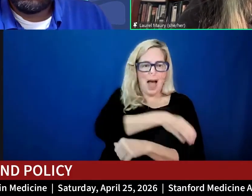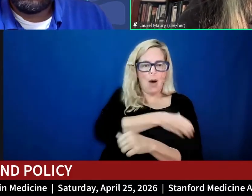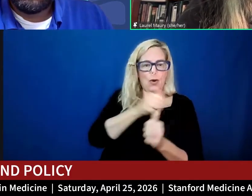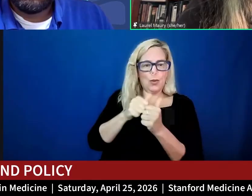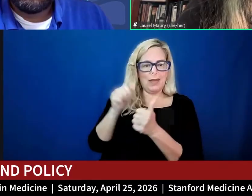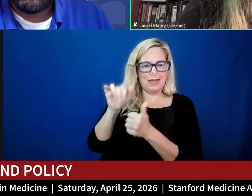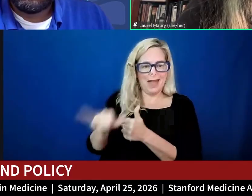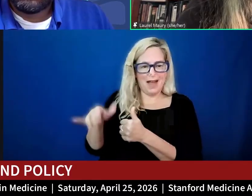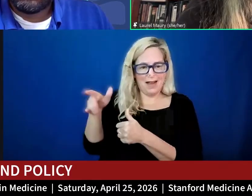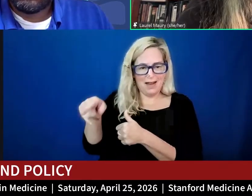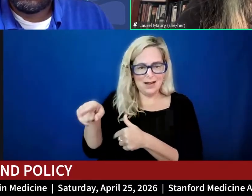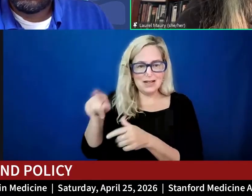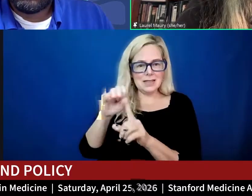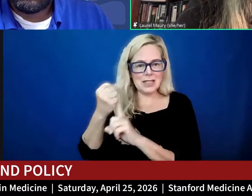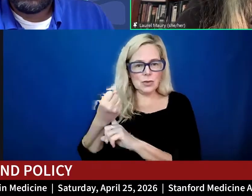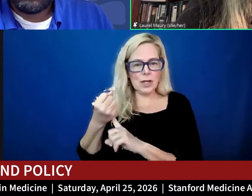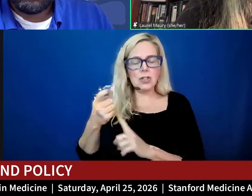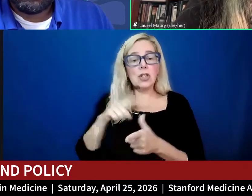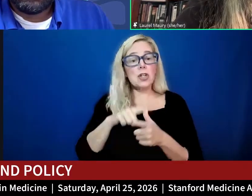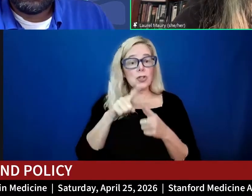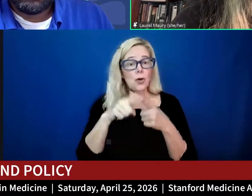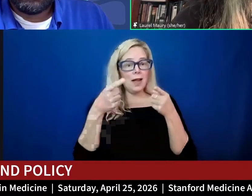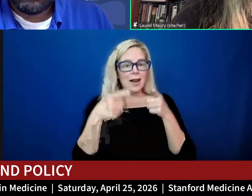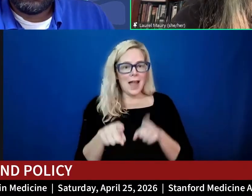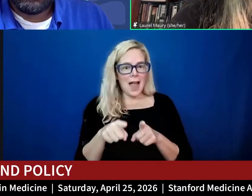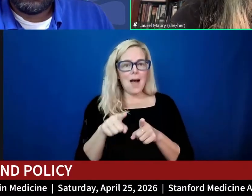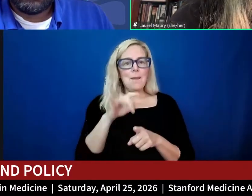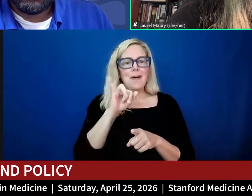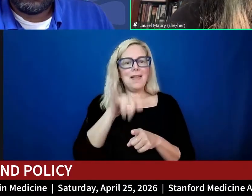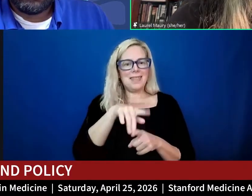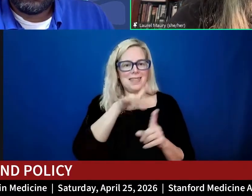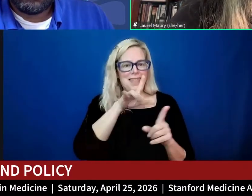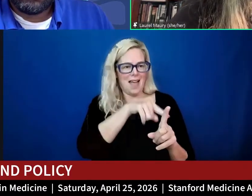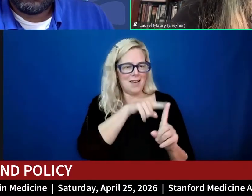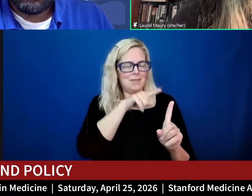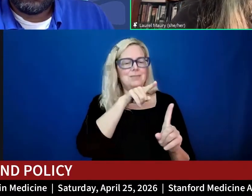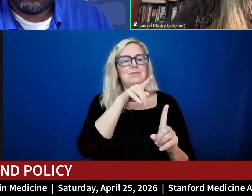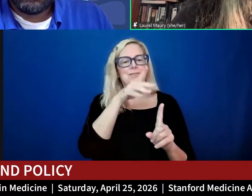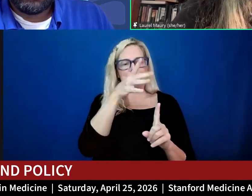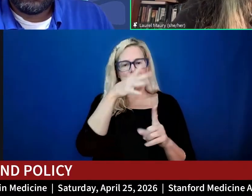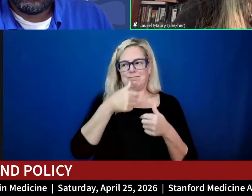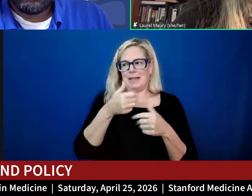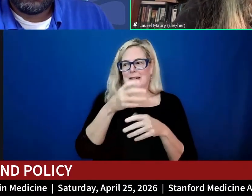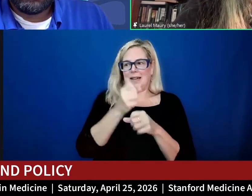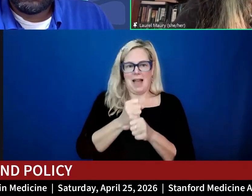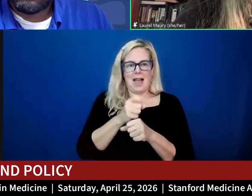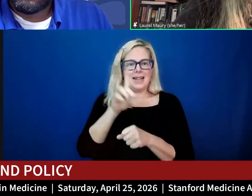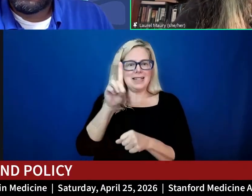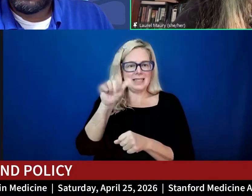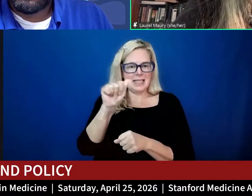staffer to help try to get the disabled counseling students reinstated. To everyone's surprise,